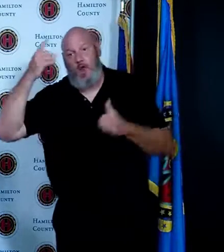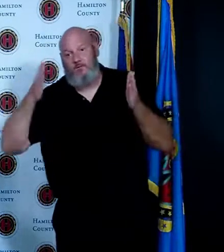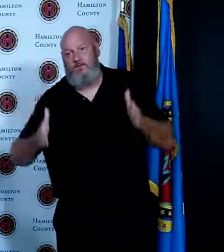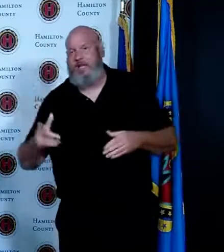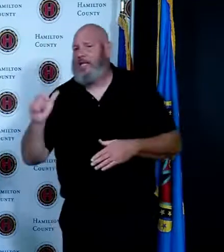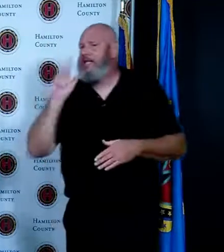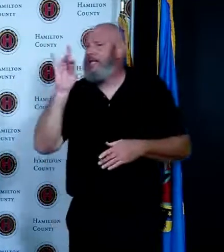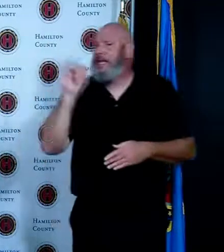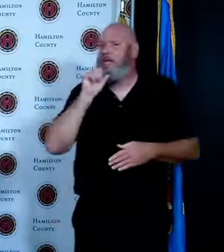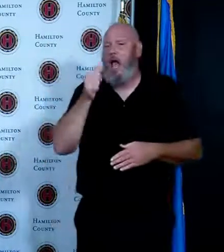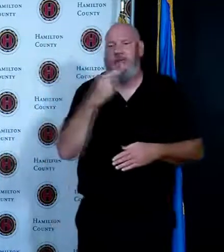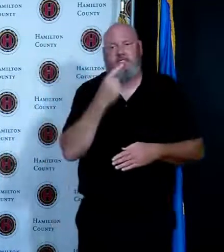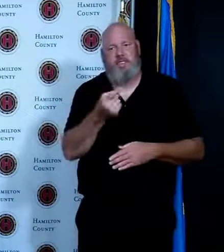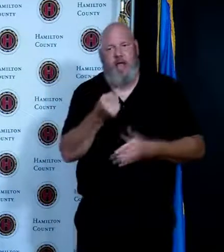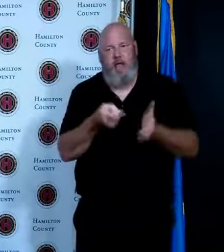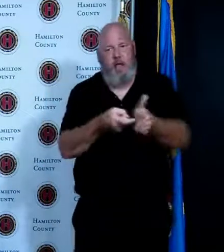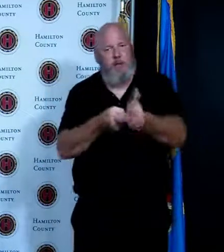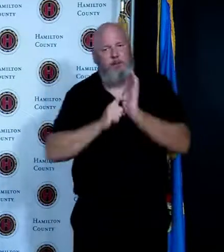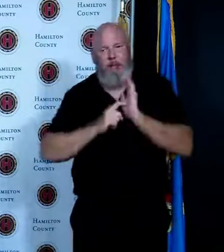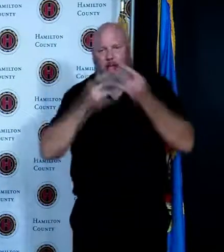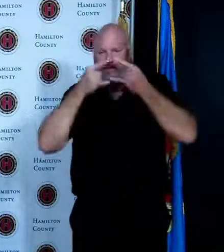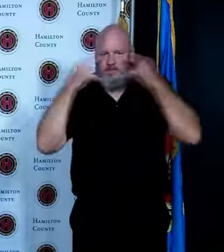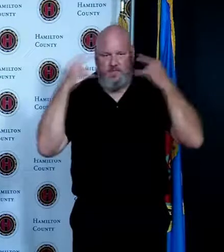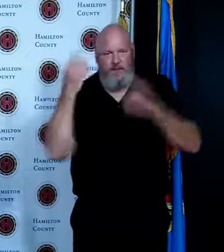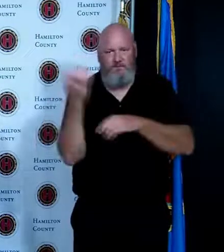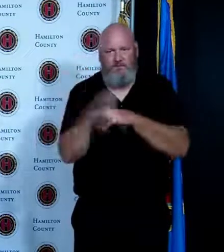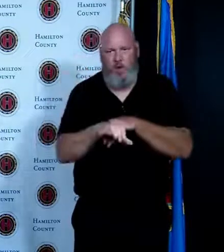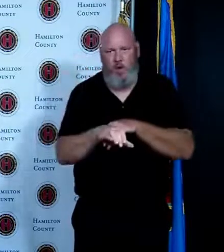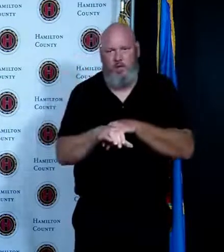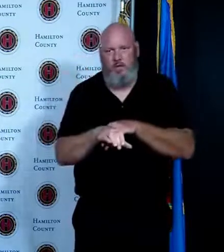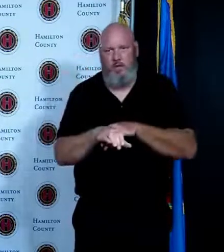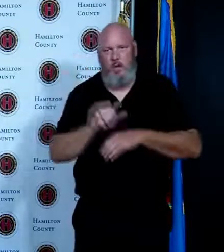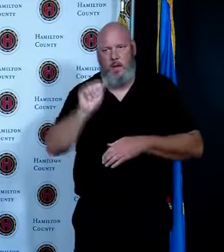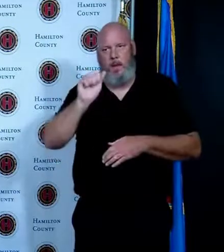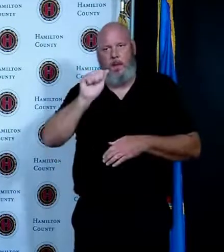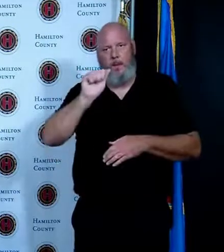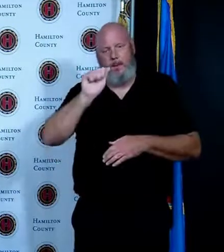mandate he called this a mandate to wear masks there the word enforcement really